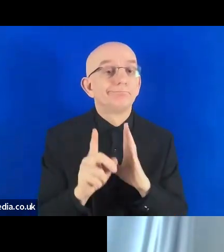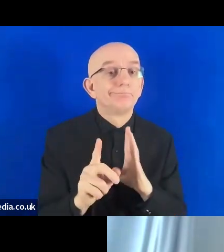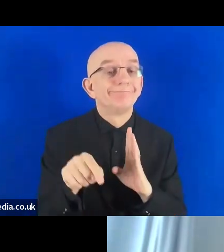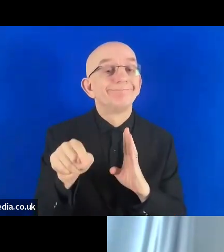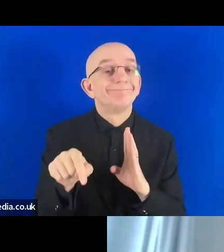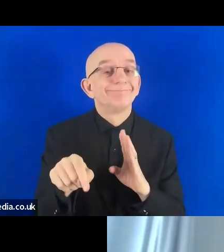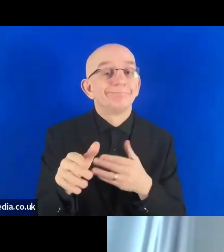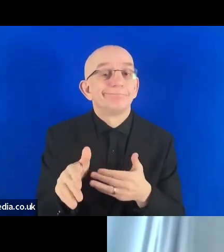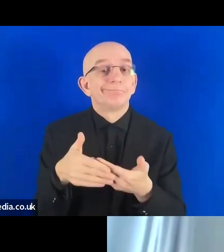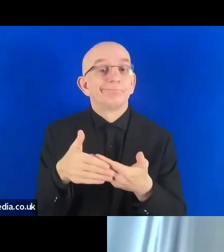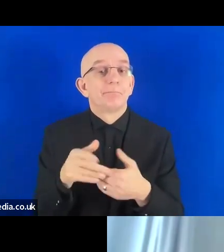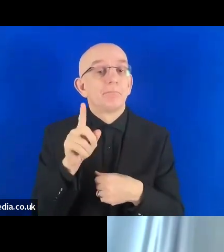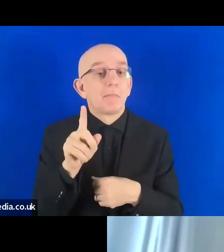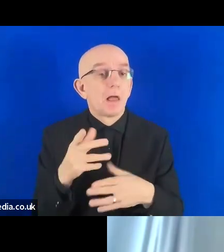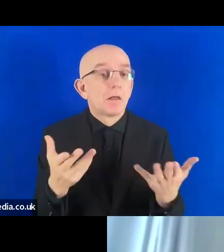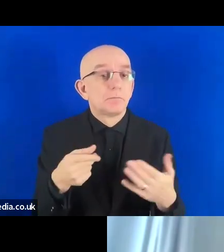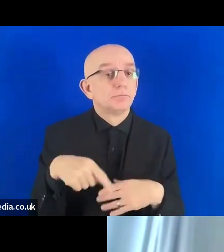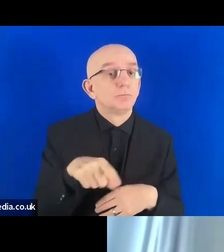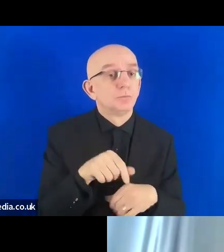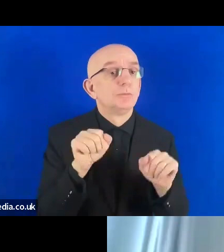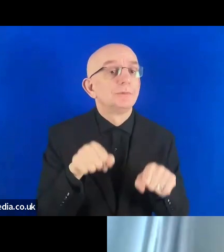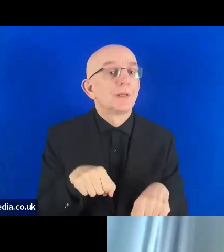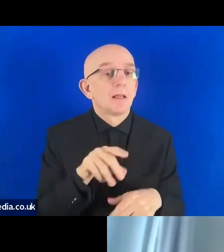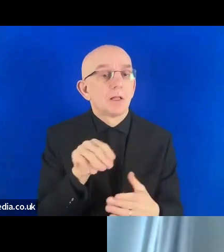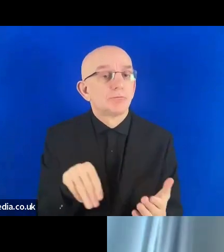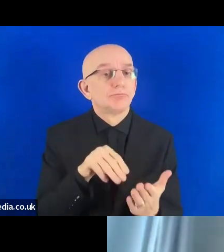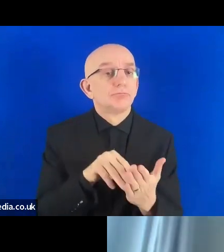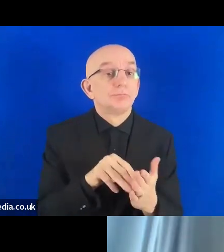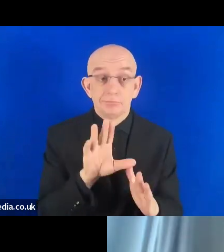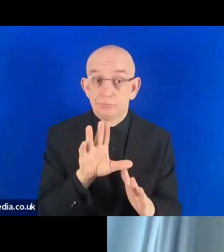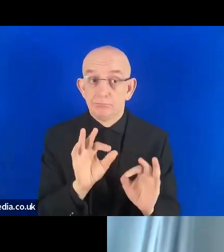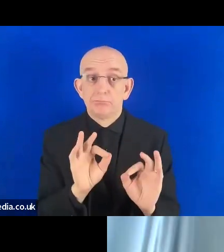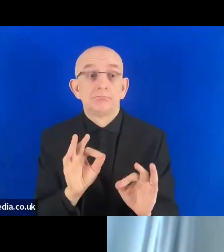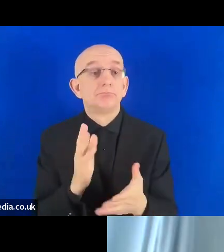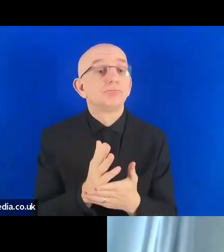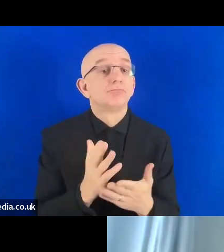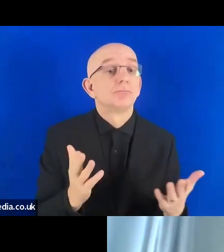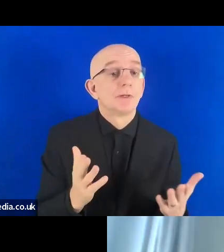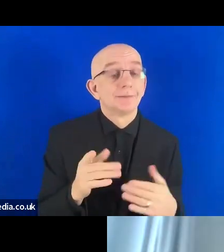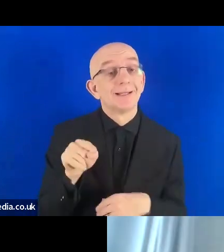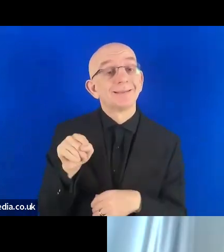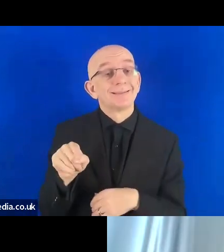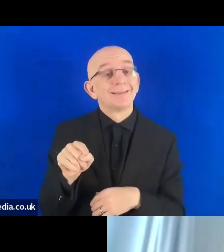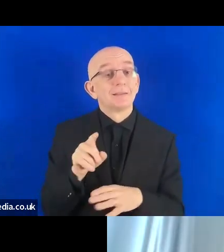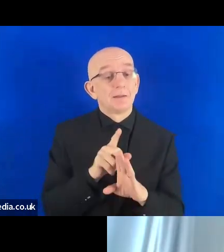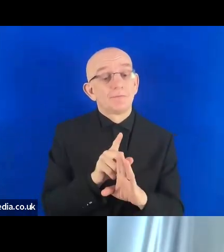But also, yes, we really try to do the impossible. So if you still sign up today, we will do our best to get you through the fast track.